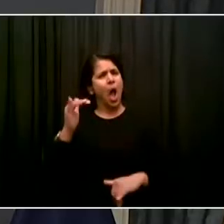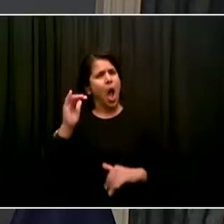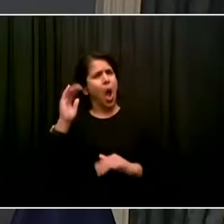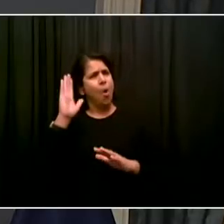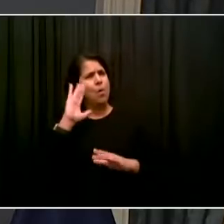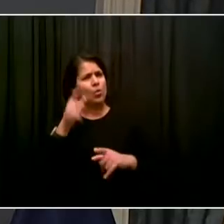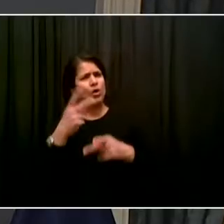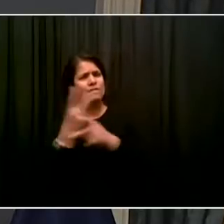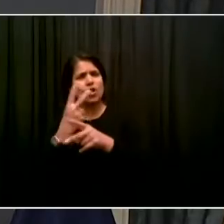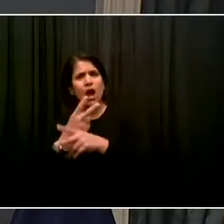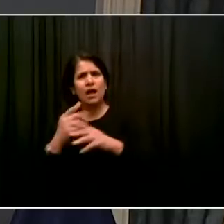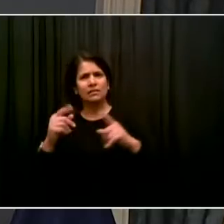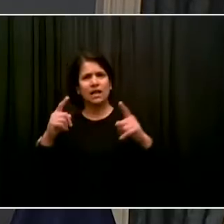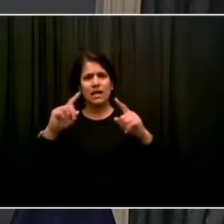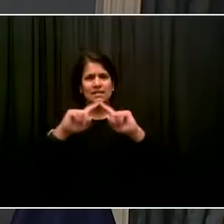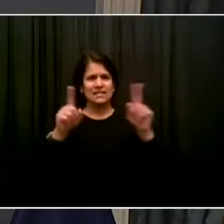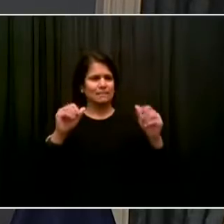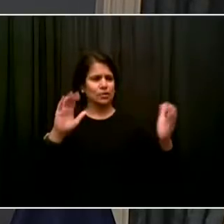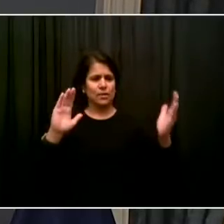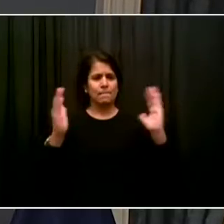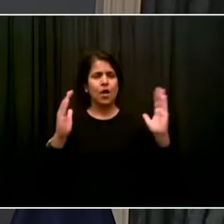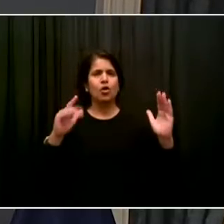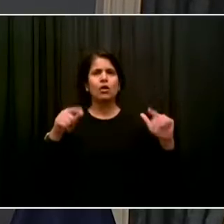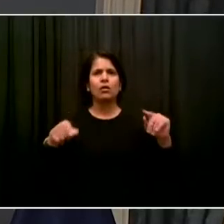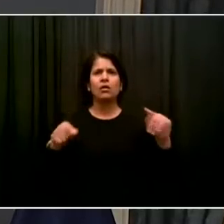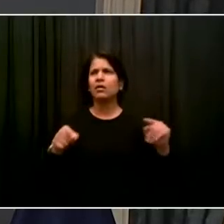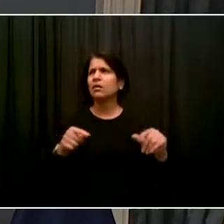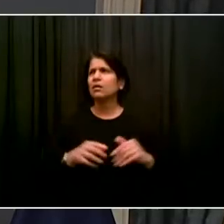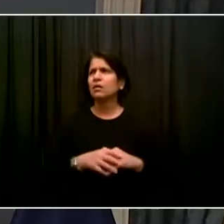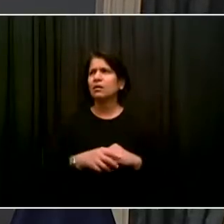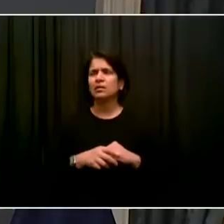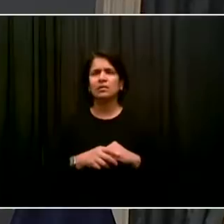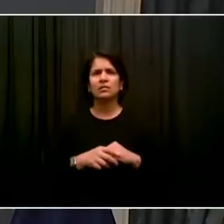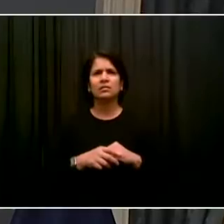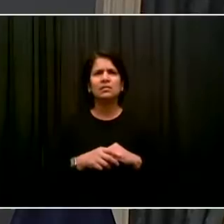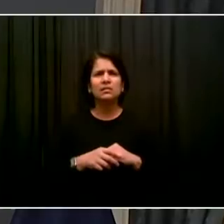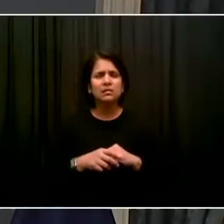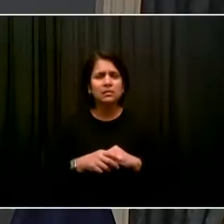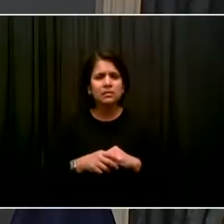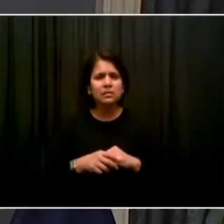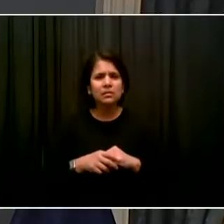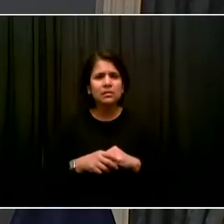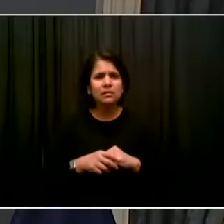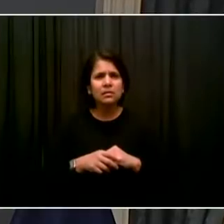AT HOME, I GUESS I WONDER HOW